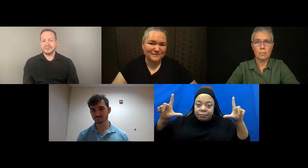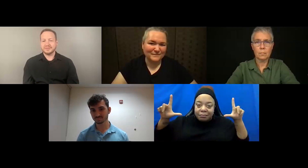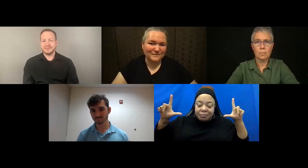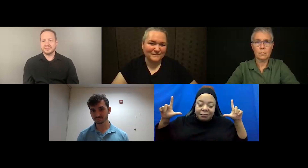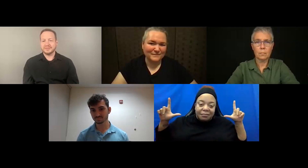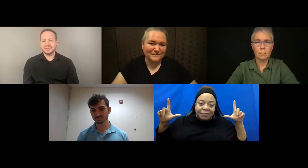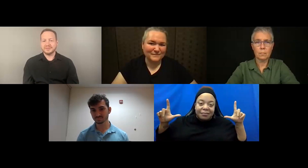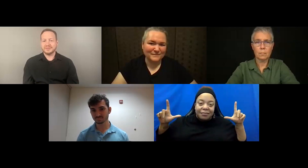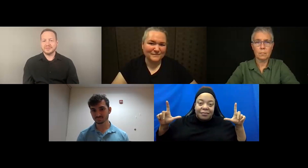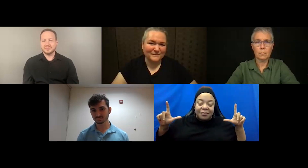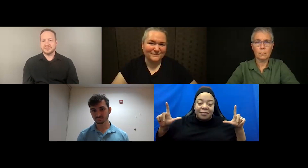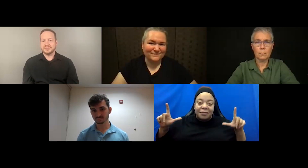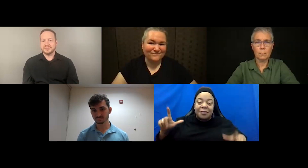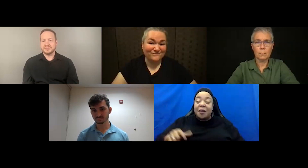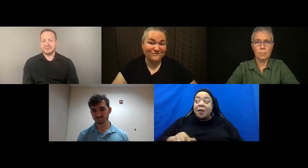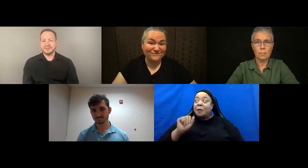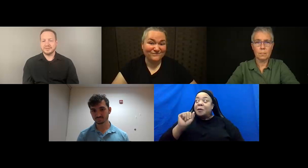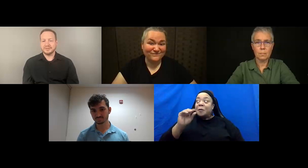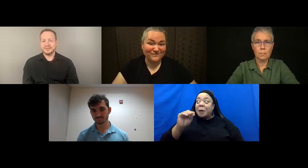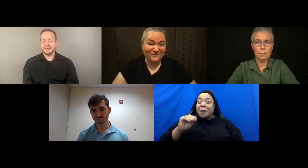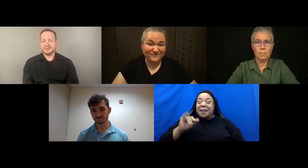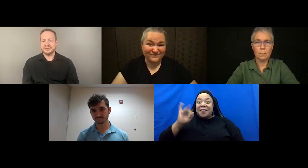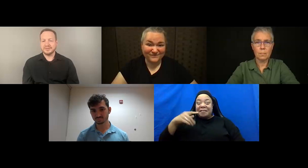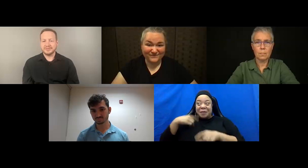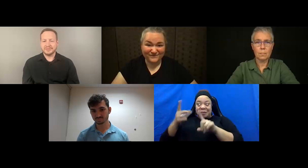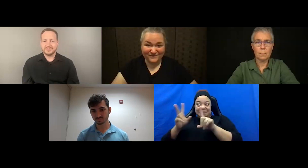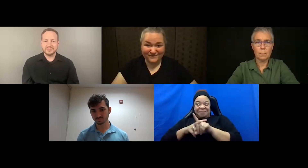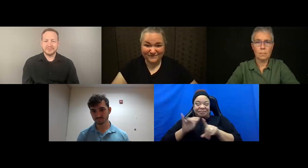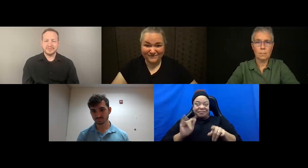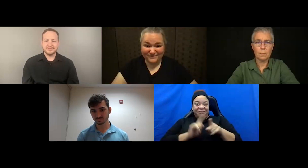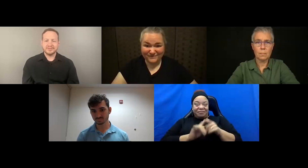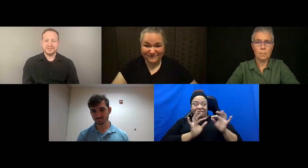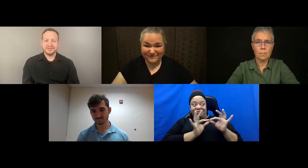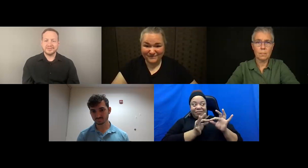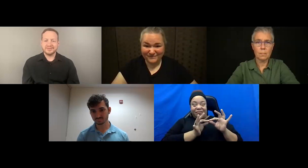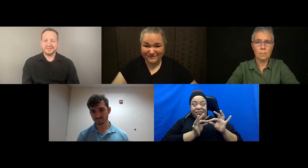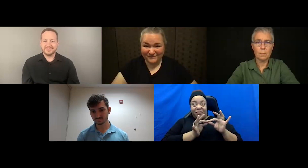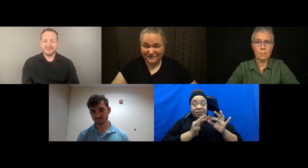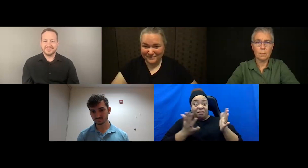frame of immersive smart technology. When I think of how that would apply to